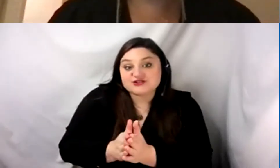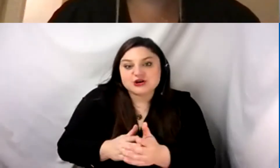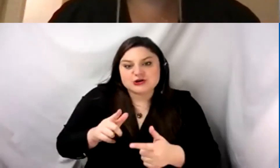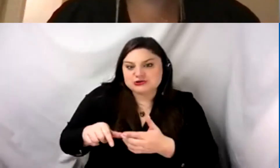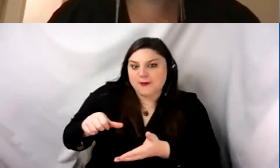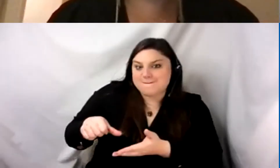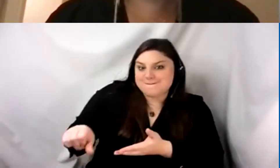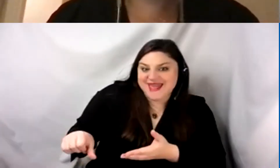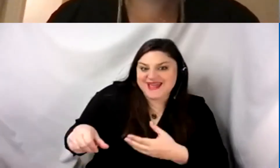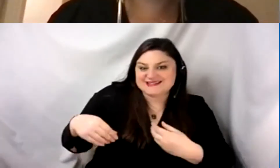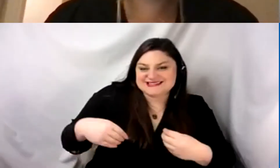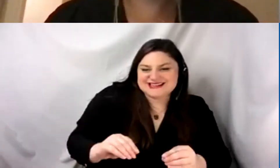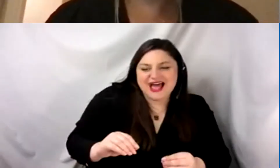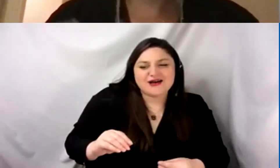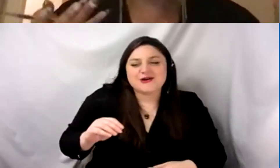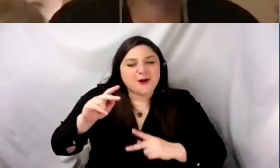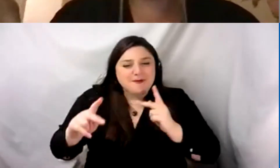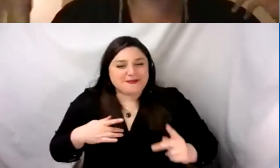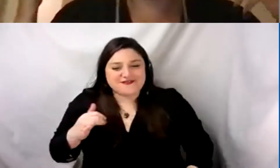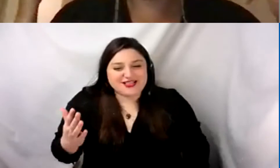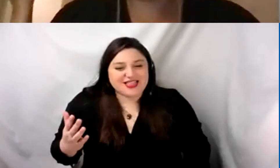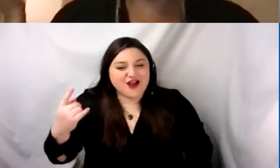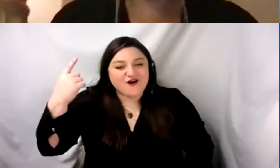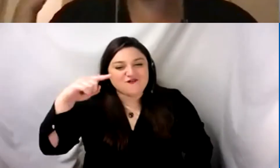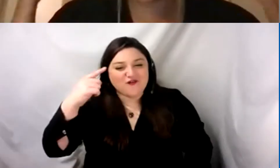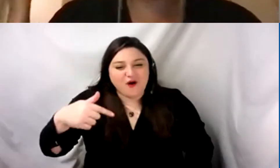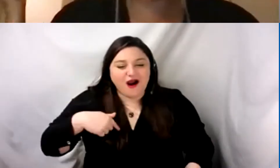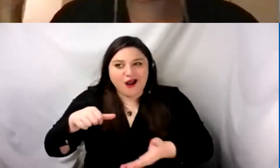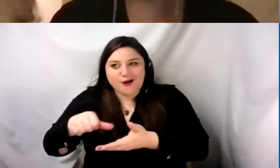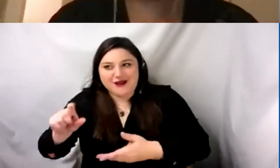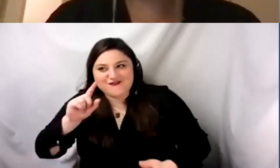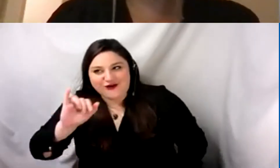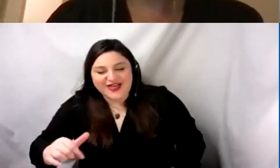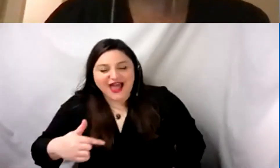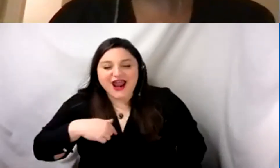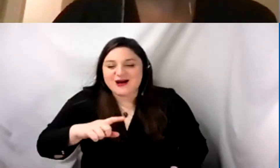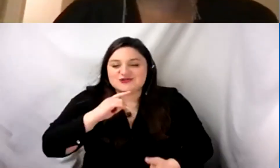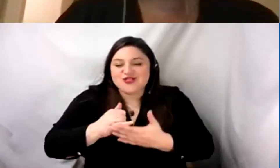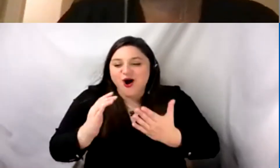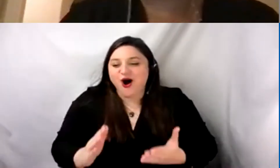they will do it on their Instagram live for free. So the idea that that is a